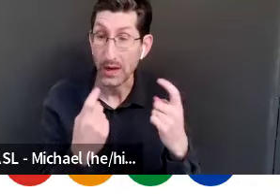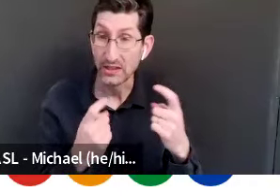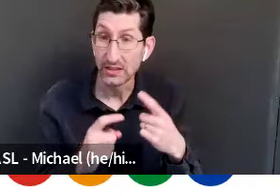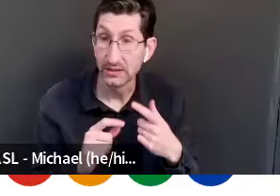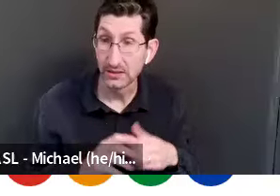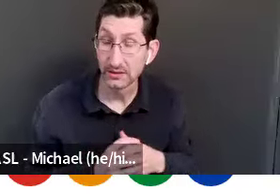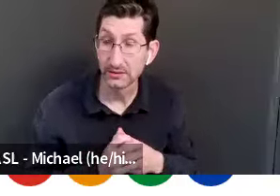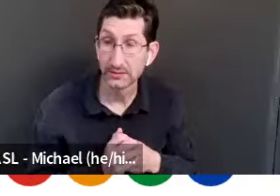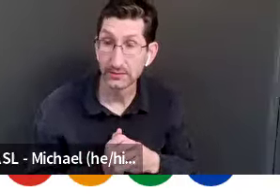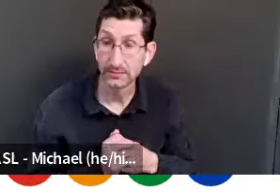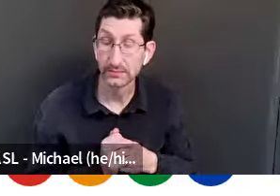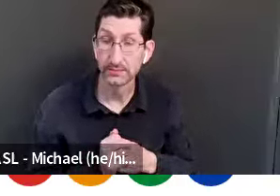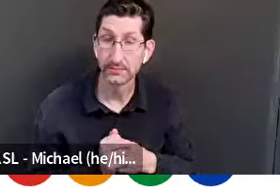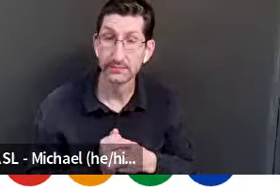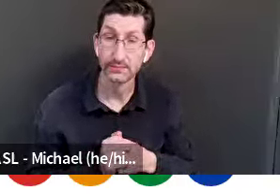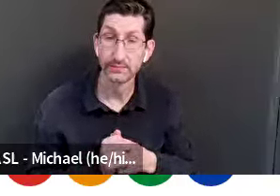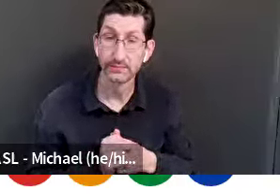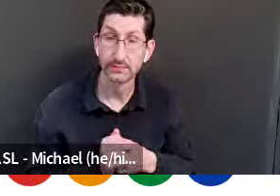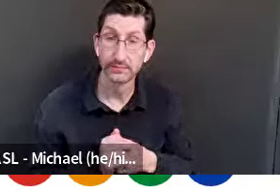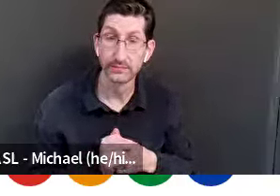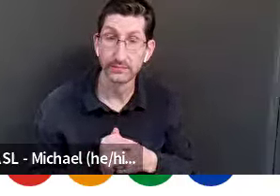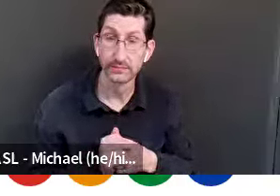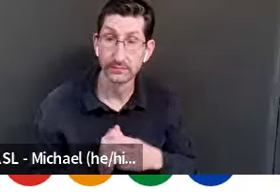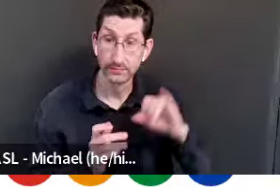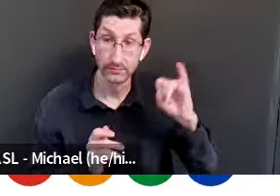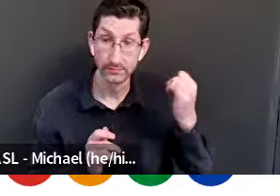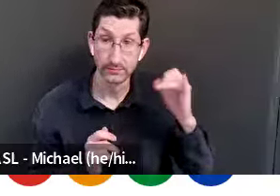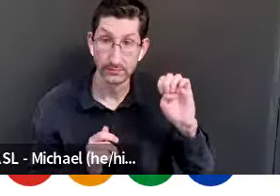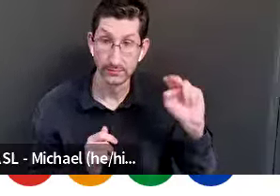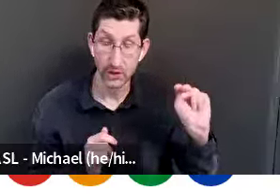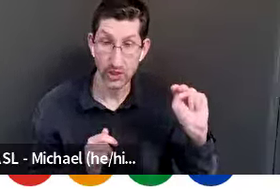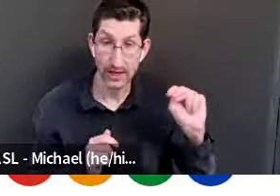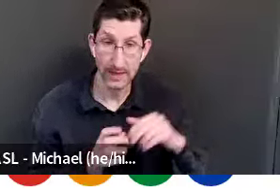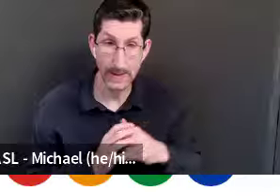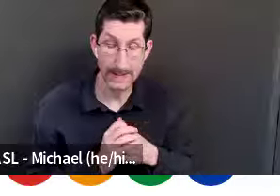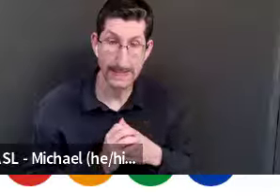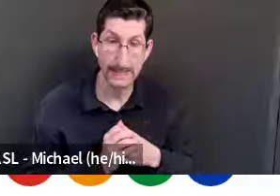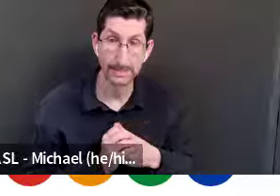ANY OTHER QUESTIONS FROM FOLKS?